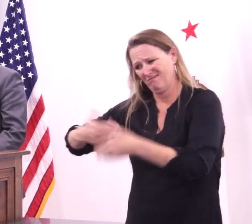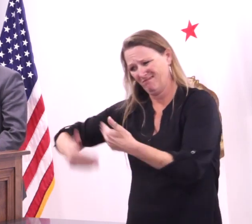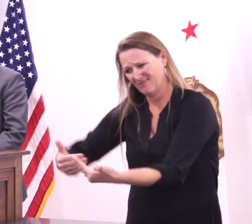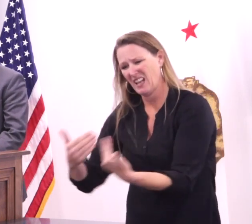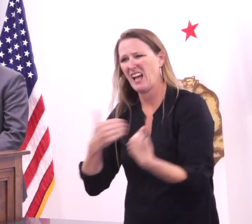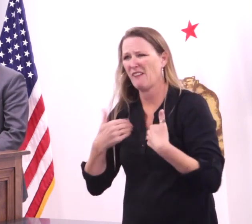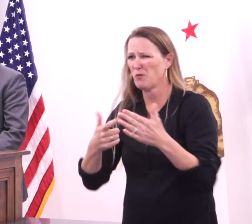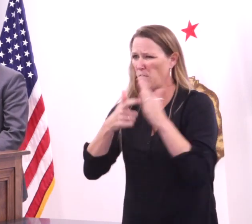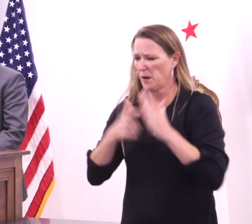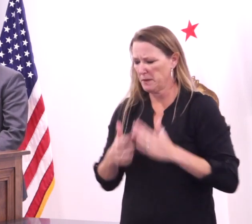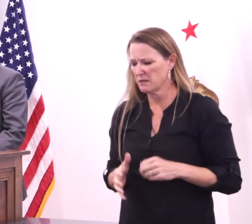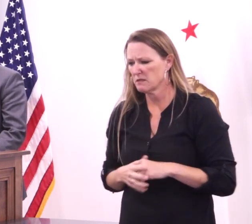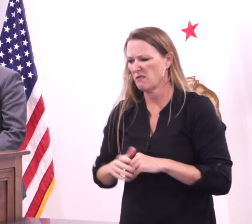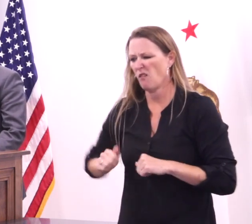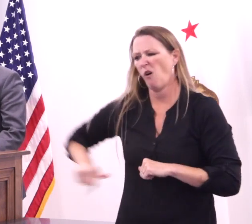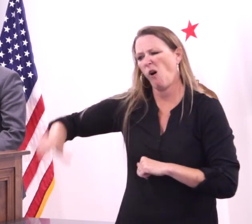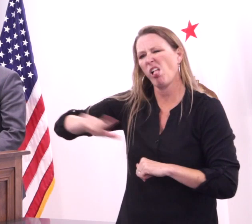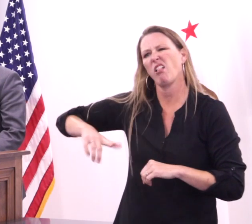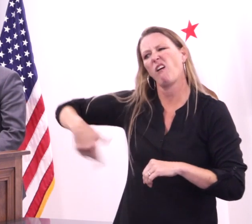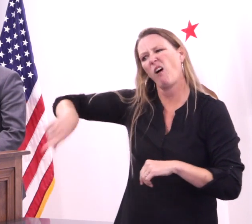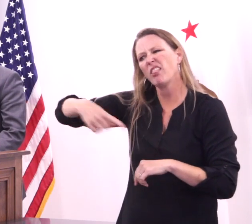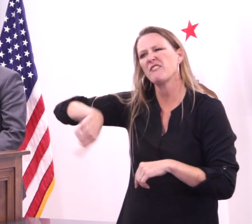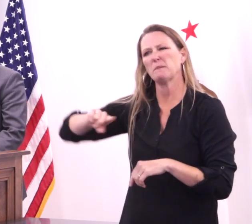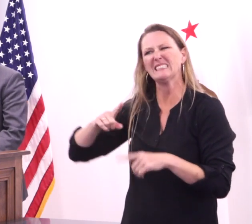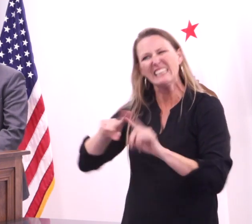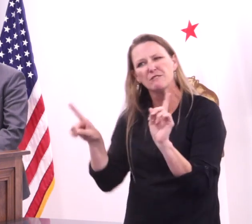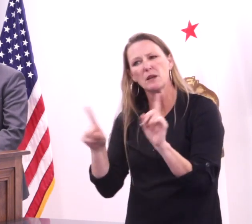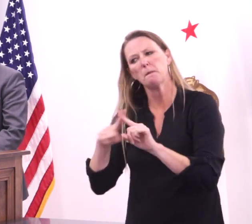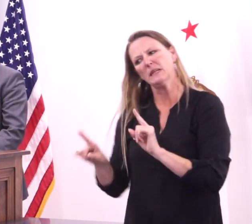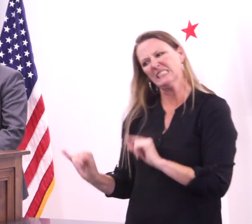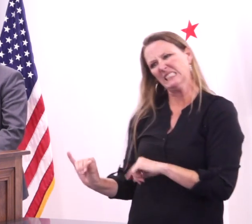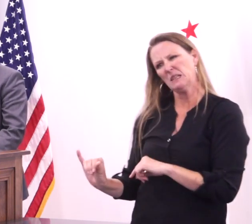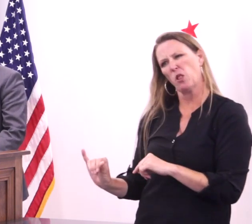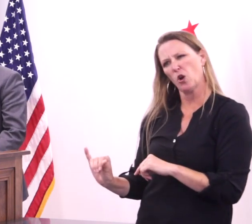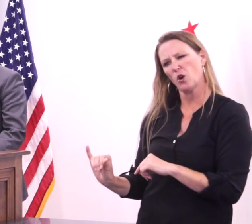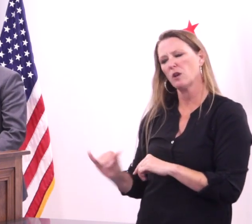Throughout all phases, people will be required to continue to practice good